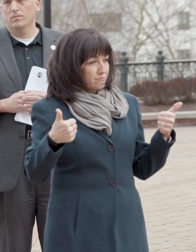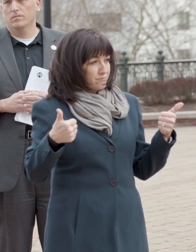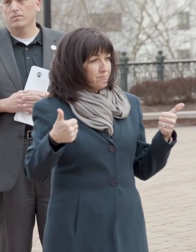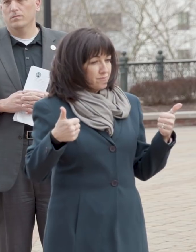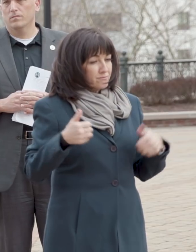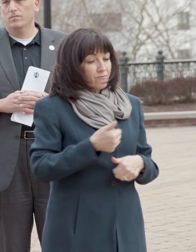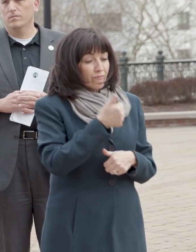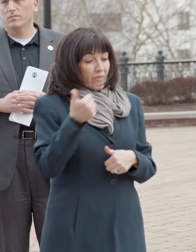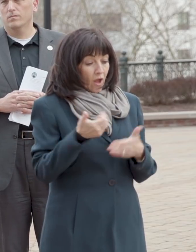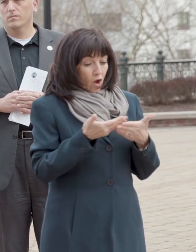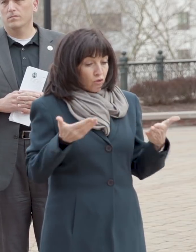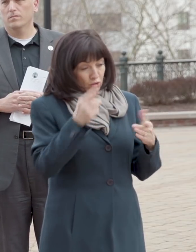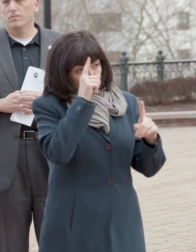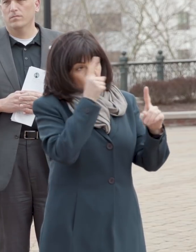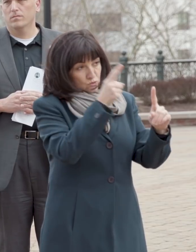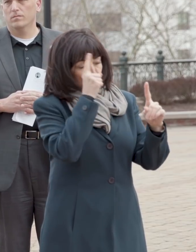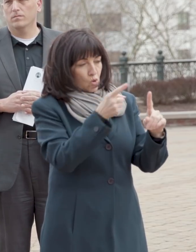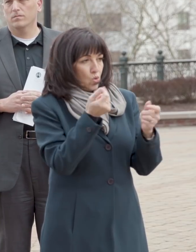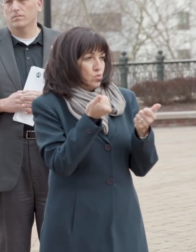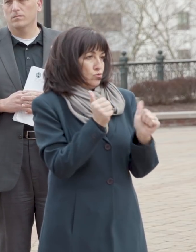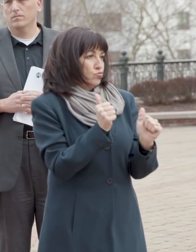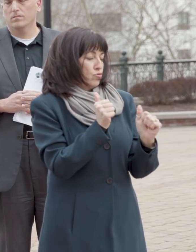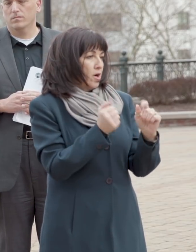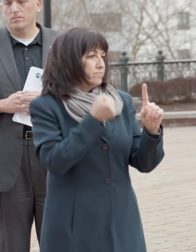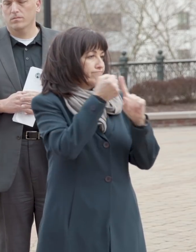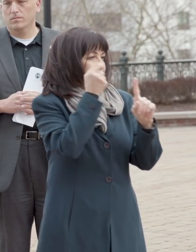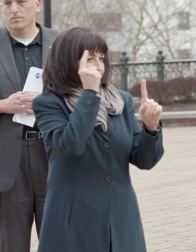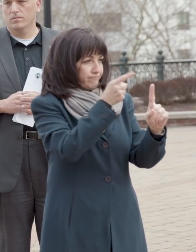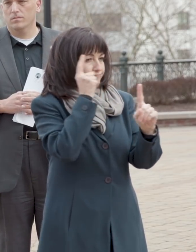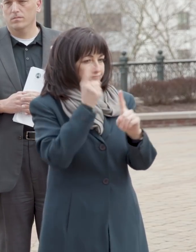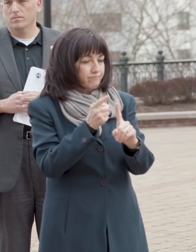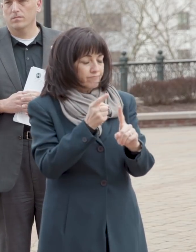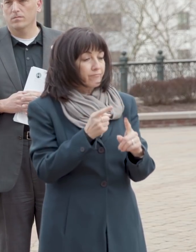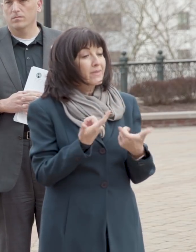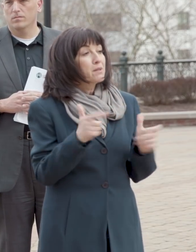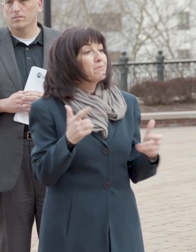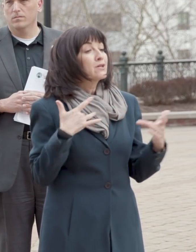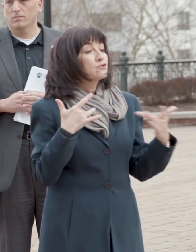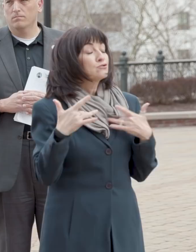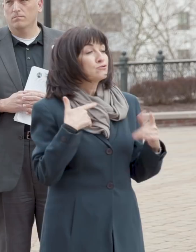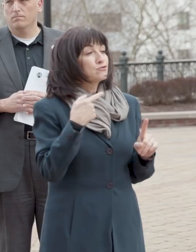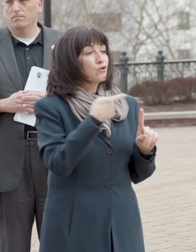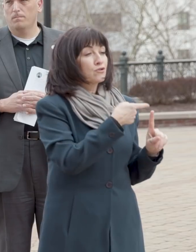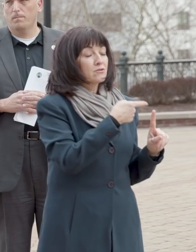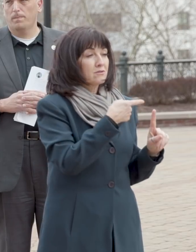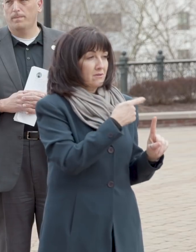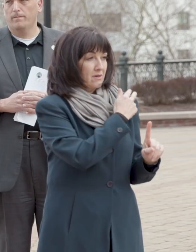things that we need to get done. One of the big issues that we've heard from the hospitals is getting hospital personnel